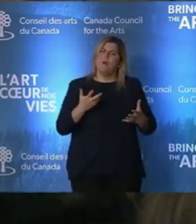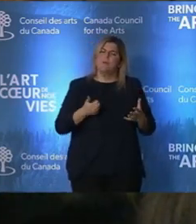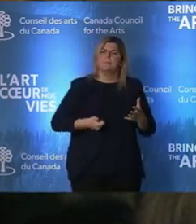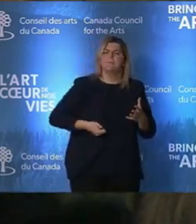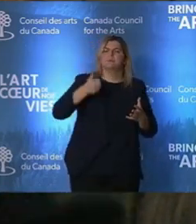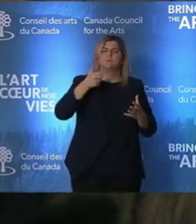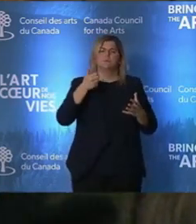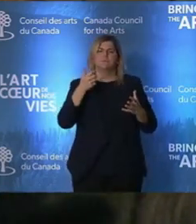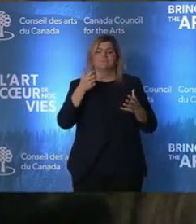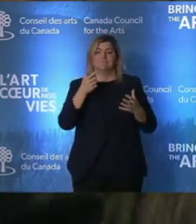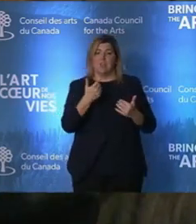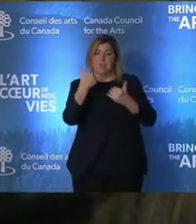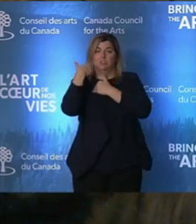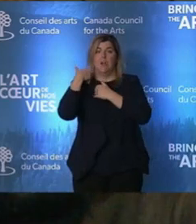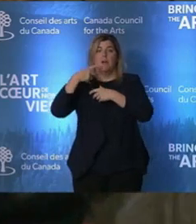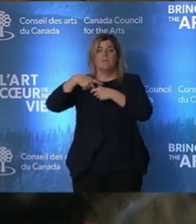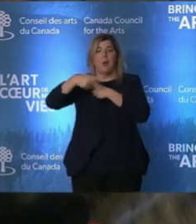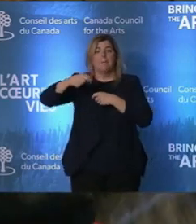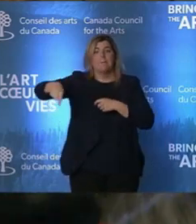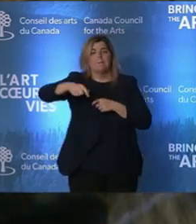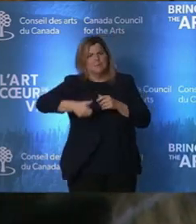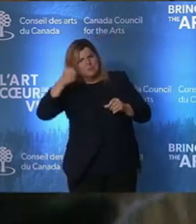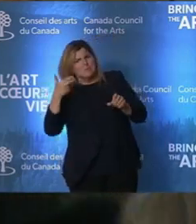when, after following the jury deliberations or when we